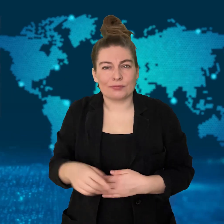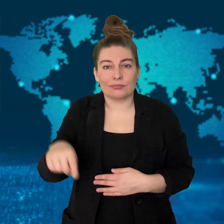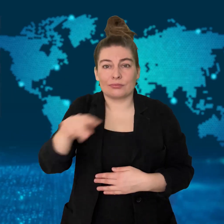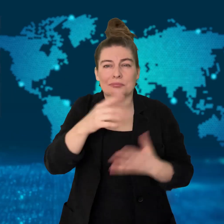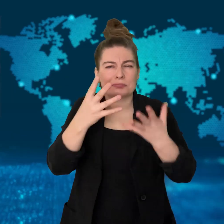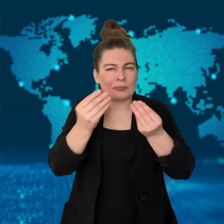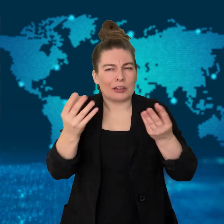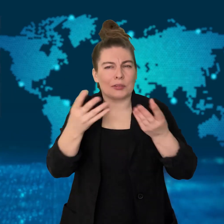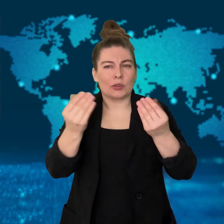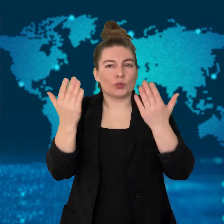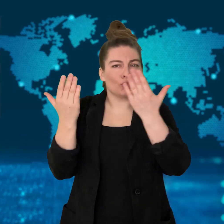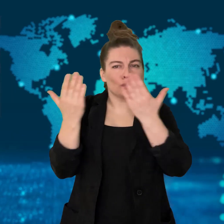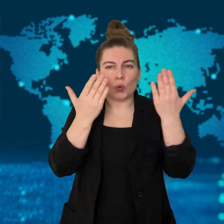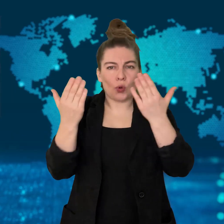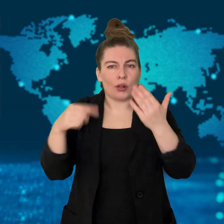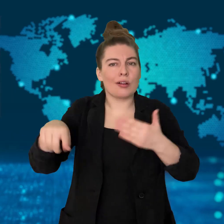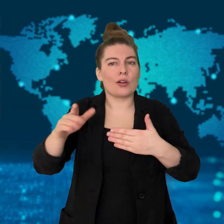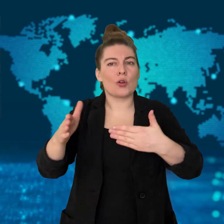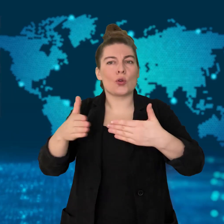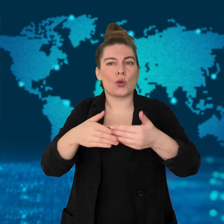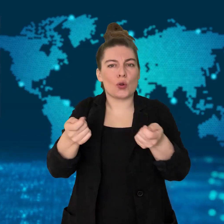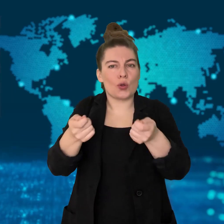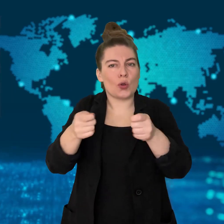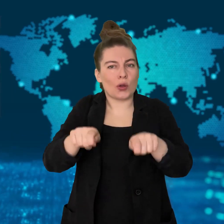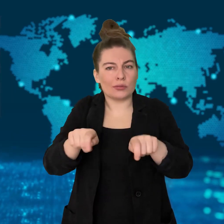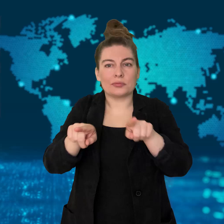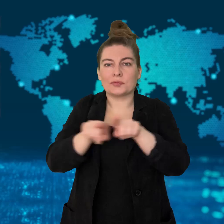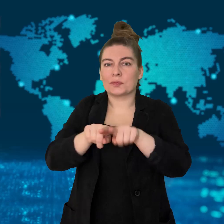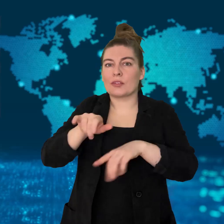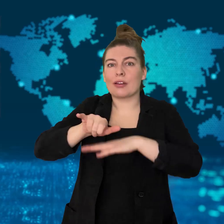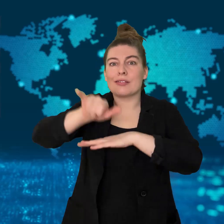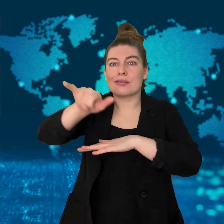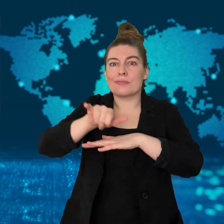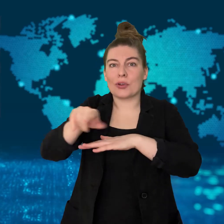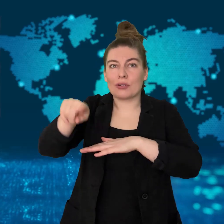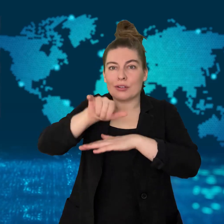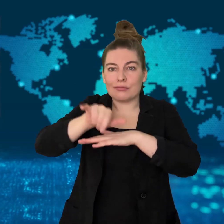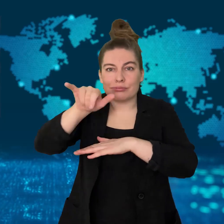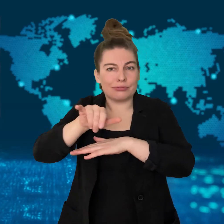gardens, and along roads.